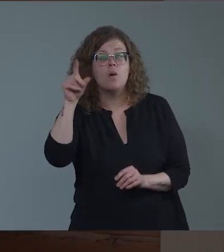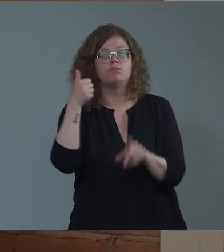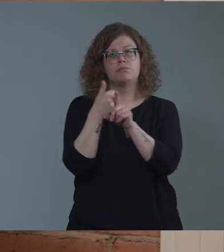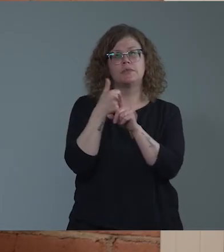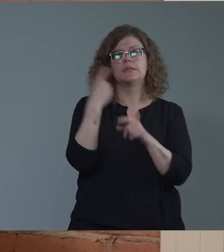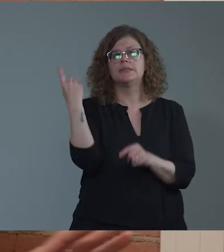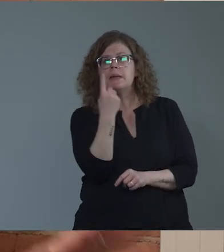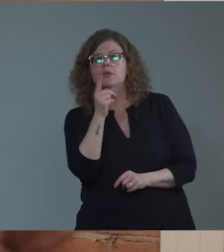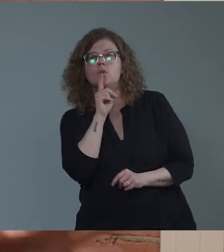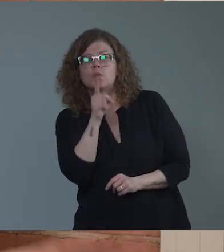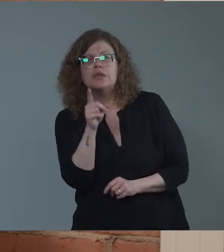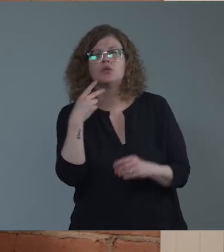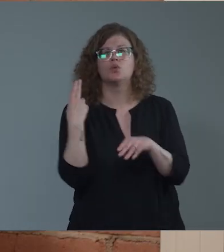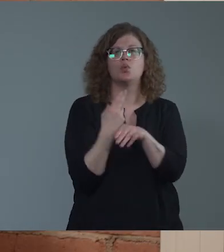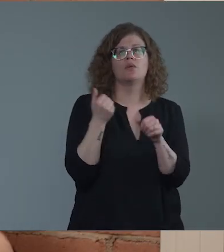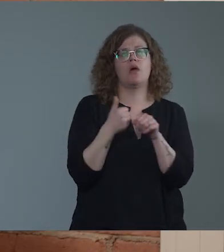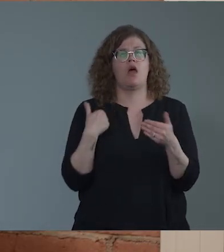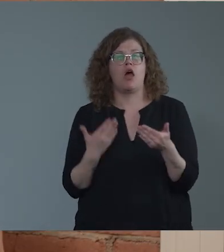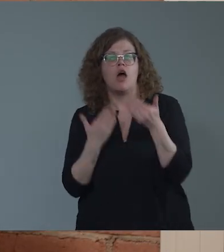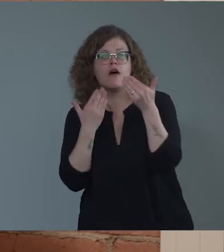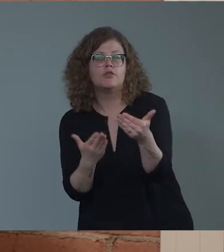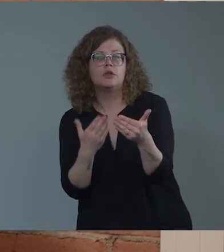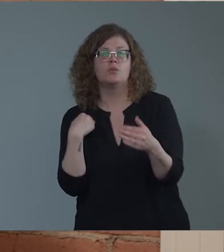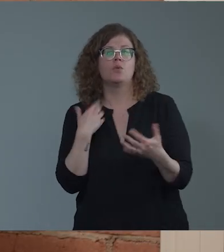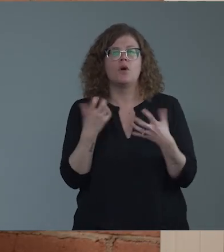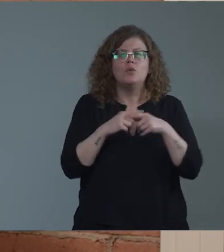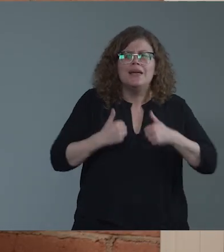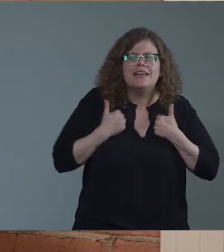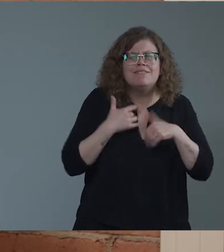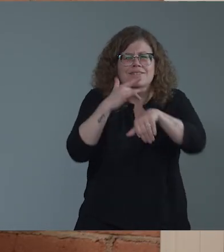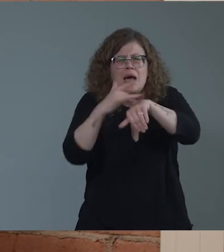Like every single industry, public art has its own series of best practices.